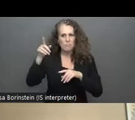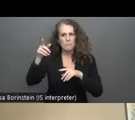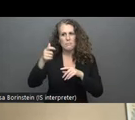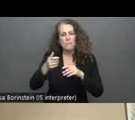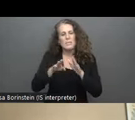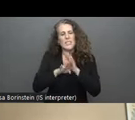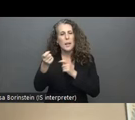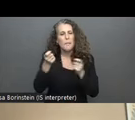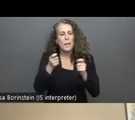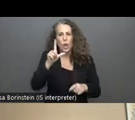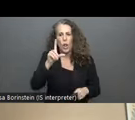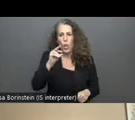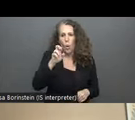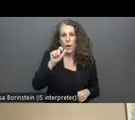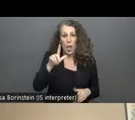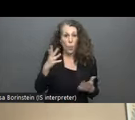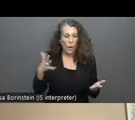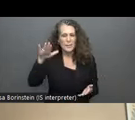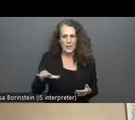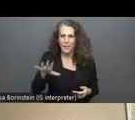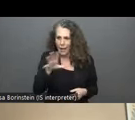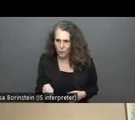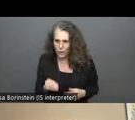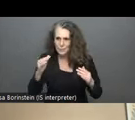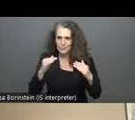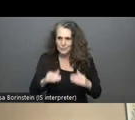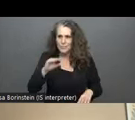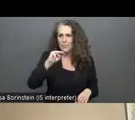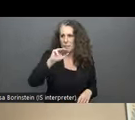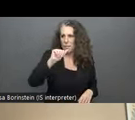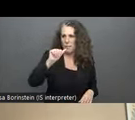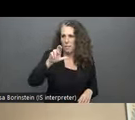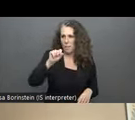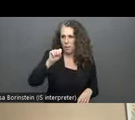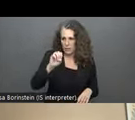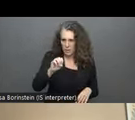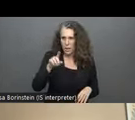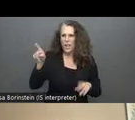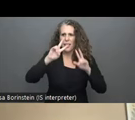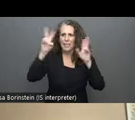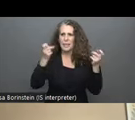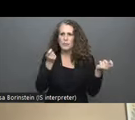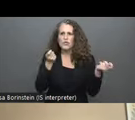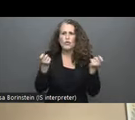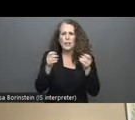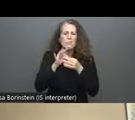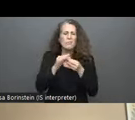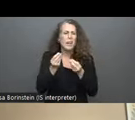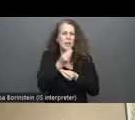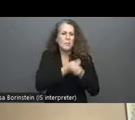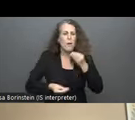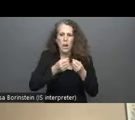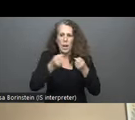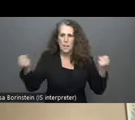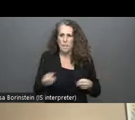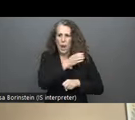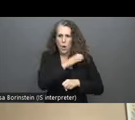pollutant in his eyes to economic to low energy, light for the world to my own guru tqz original